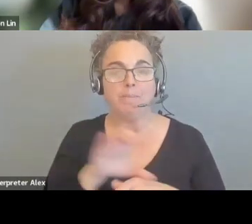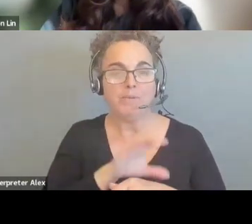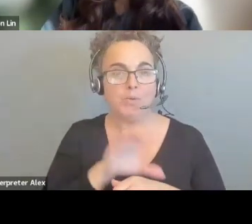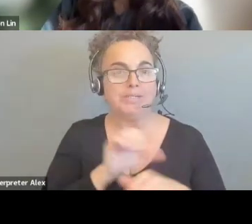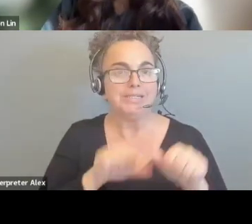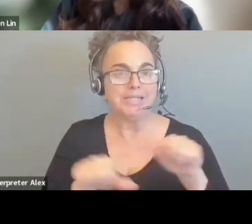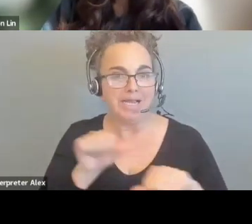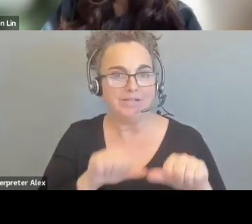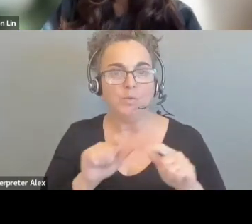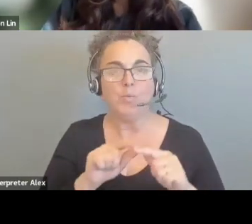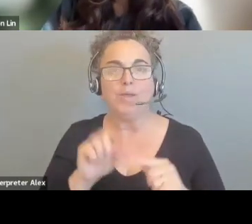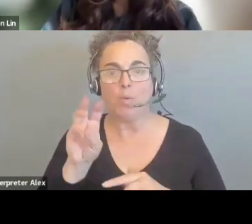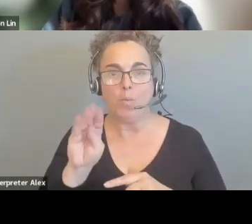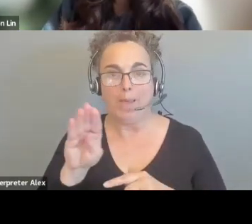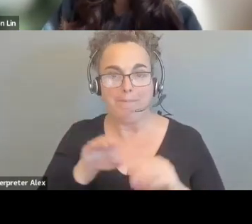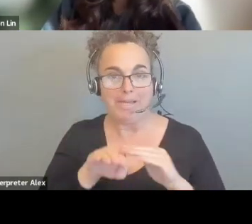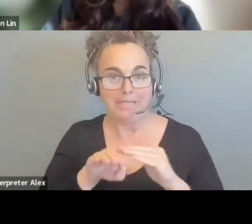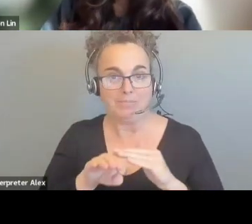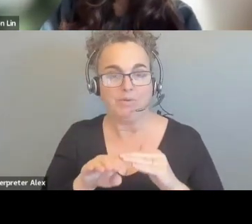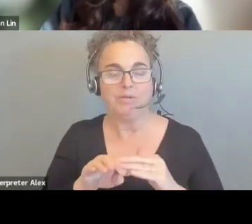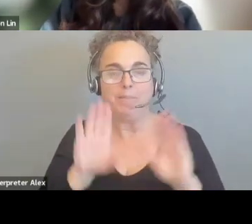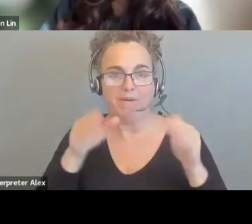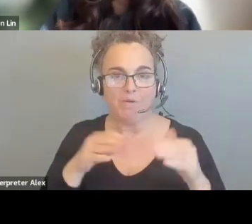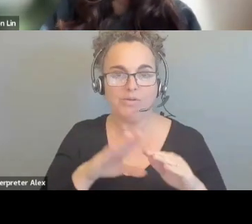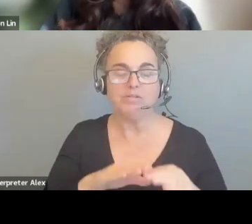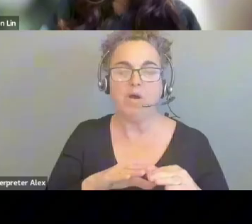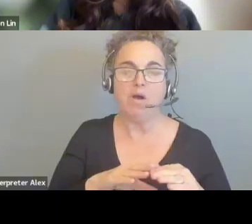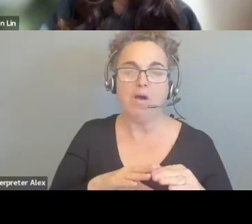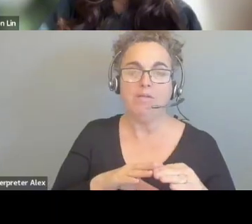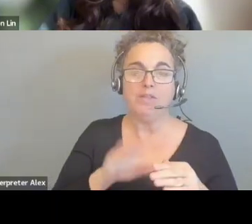and I've been working on the software and the mechanical engineering side of this project.